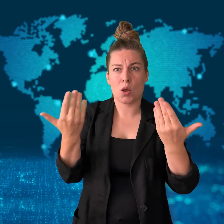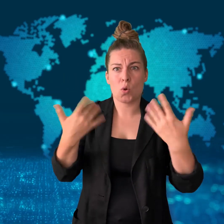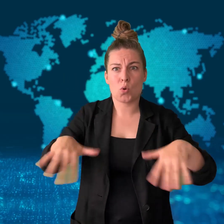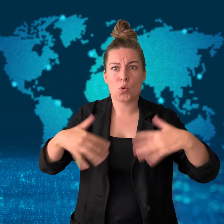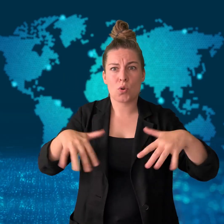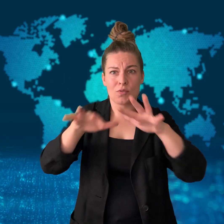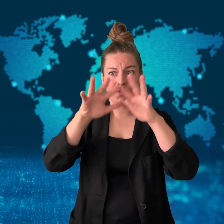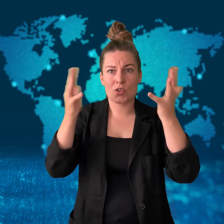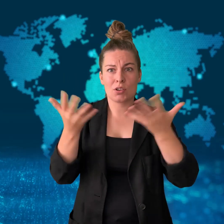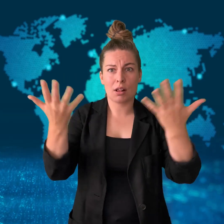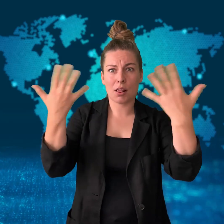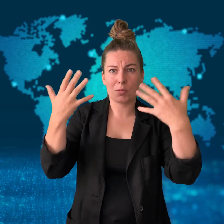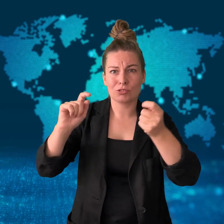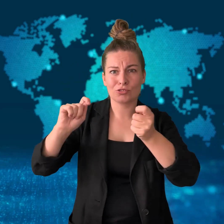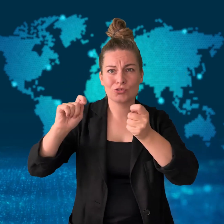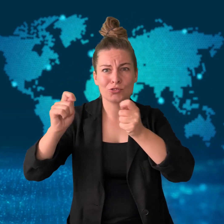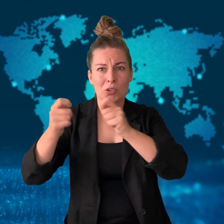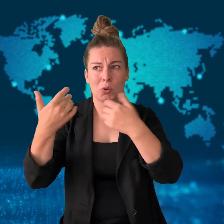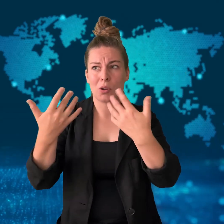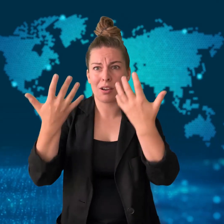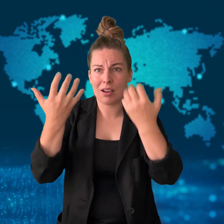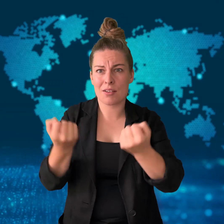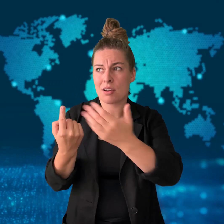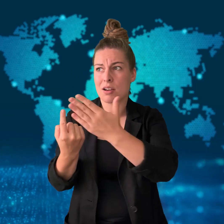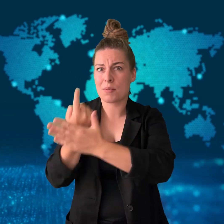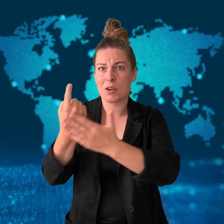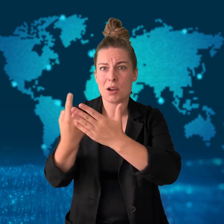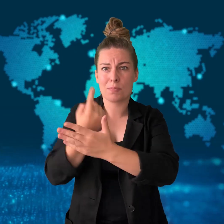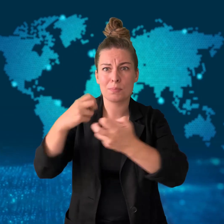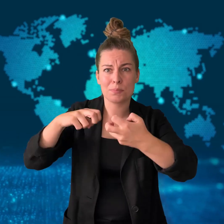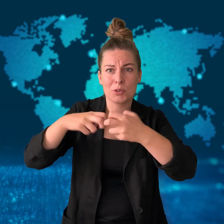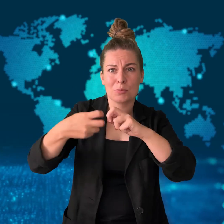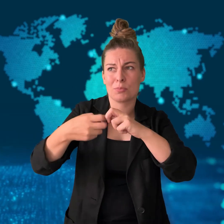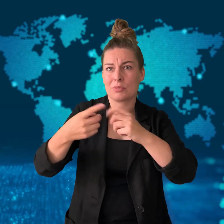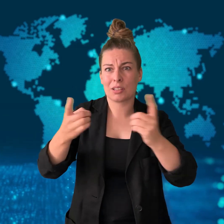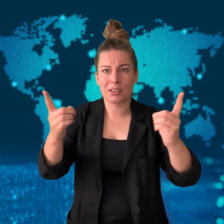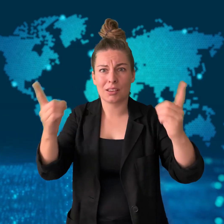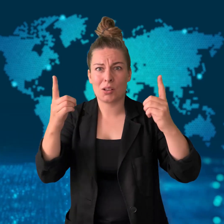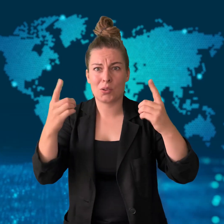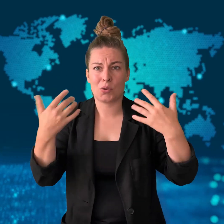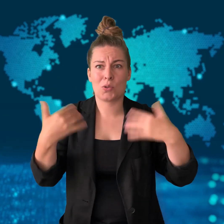while claiming to be concerned about the planet